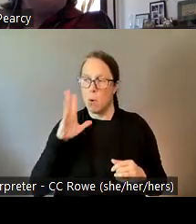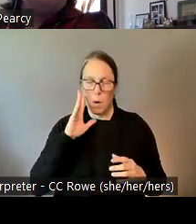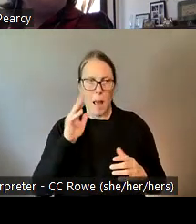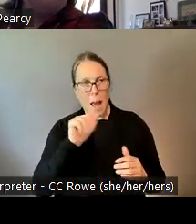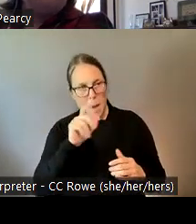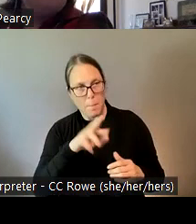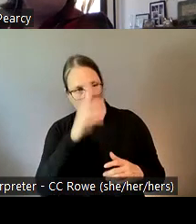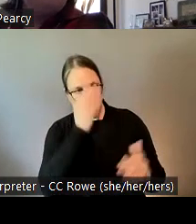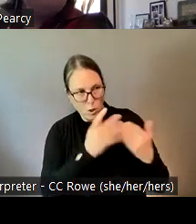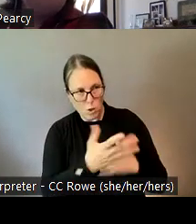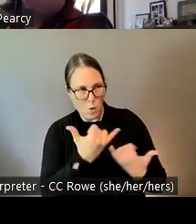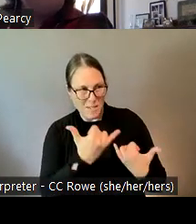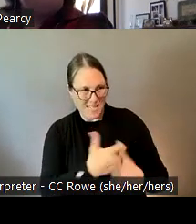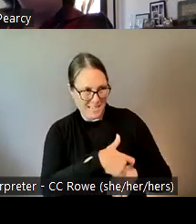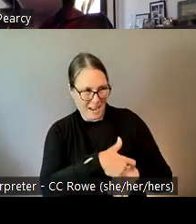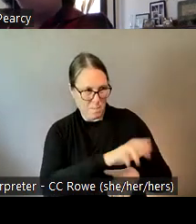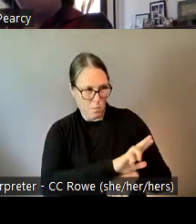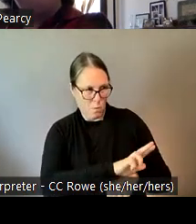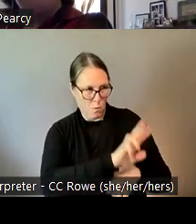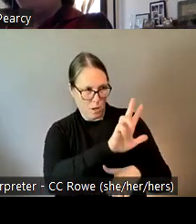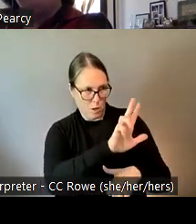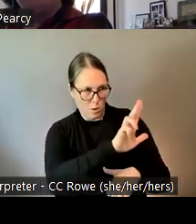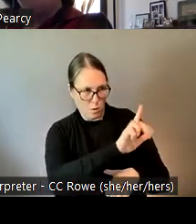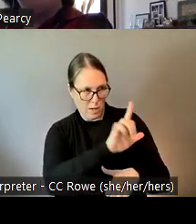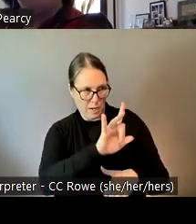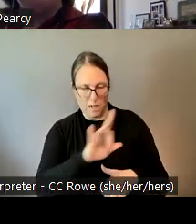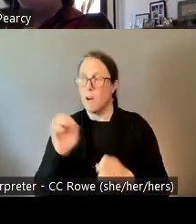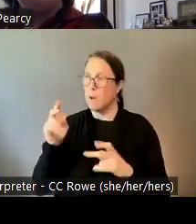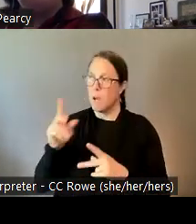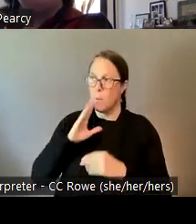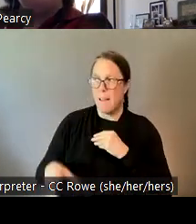Yes, so I'll just say one more quick thing about PDFs, which is that